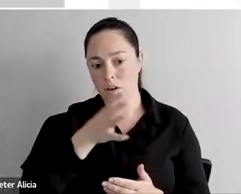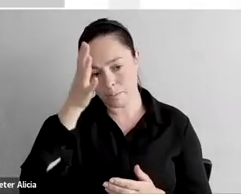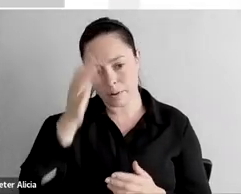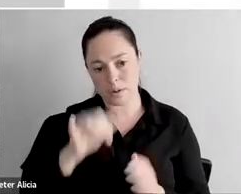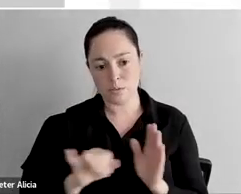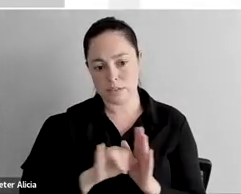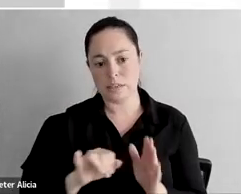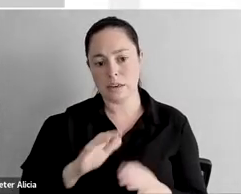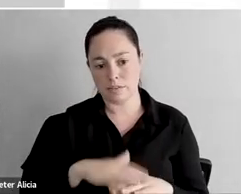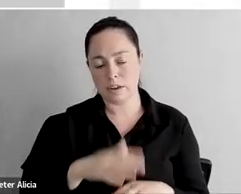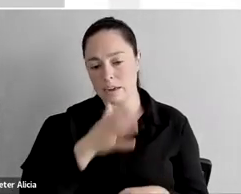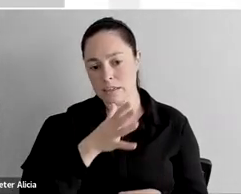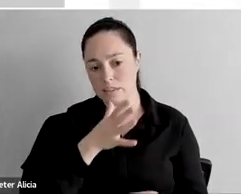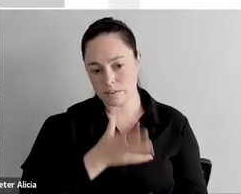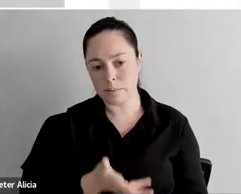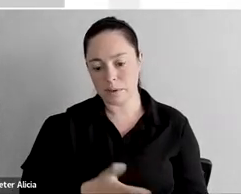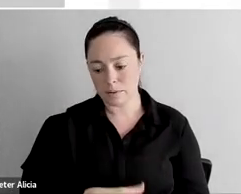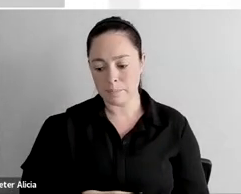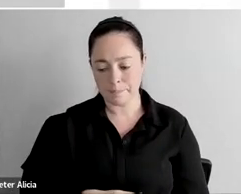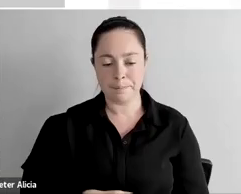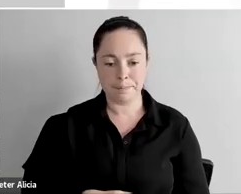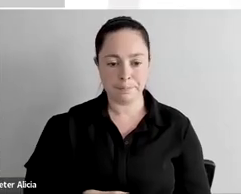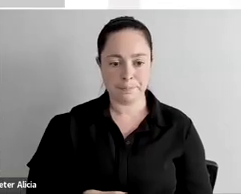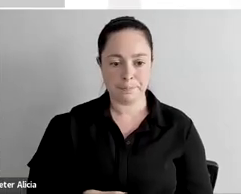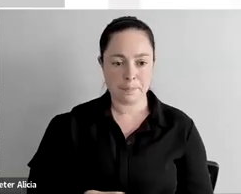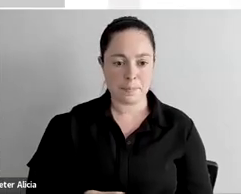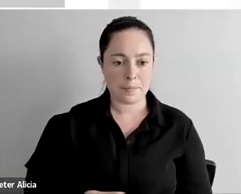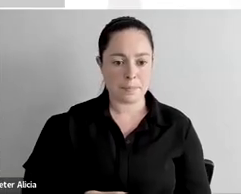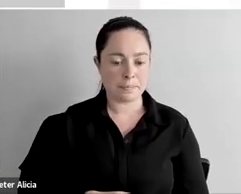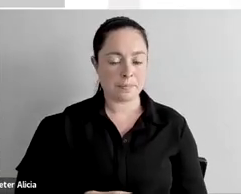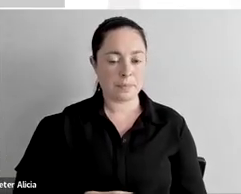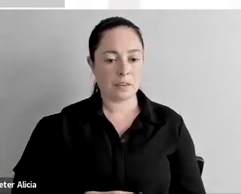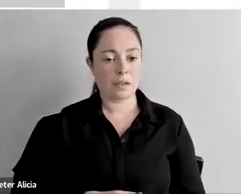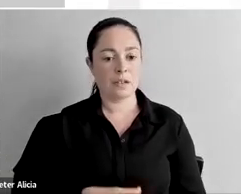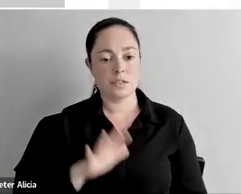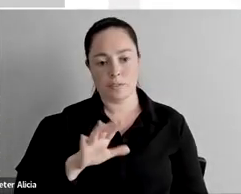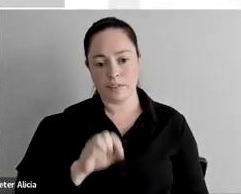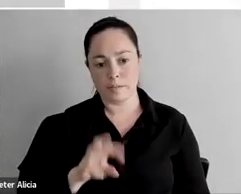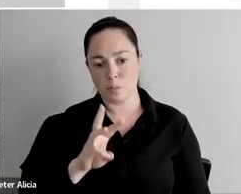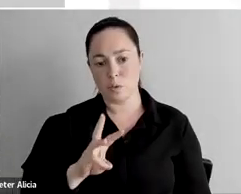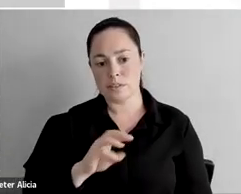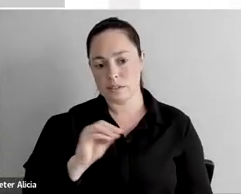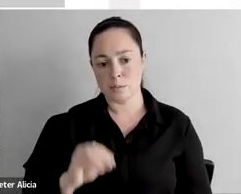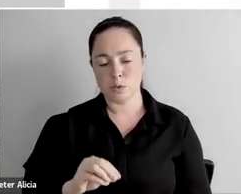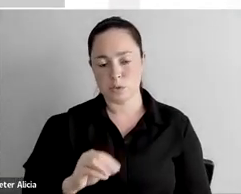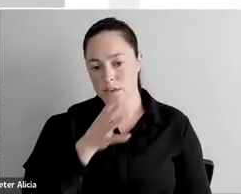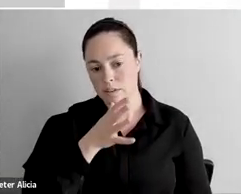at all mothers. 5.6% of all mothers in California